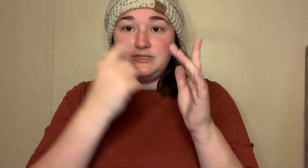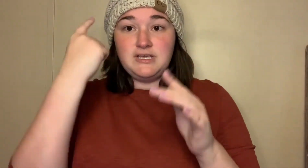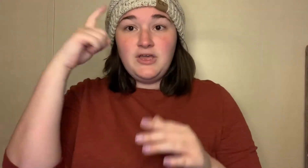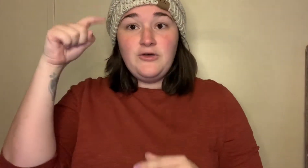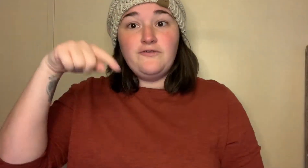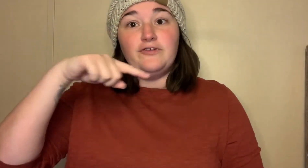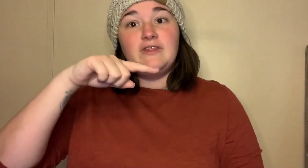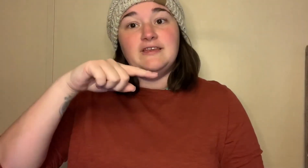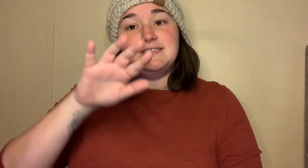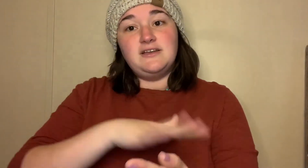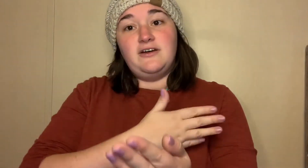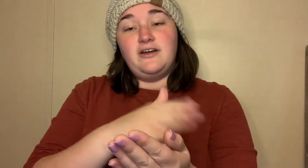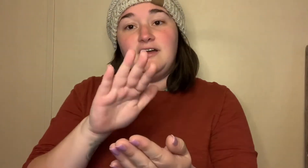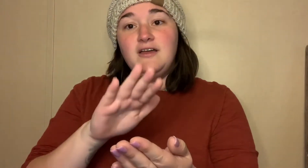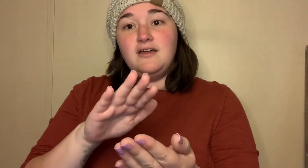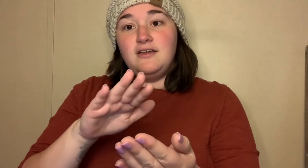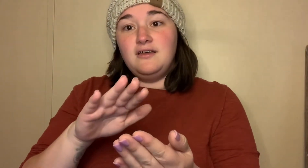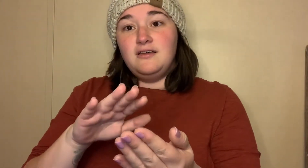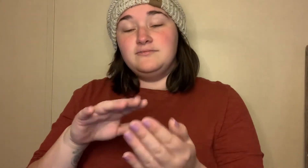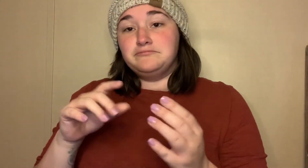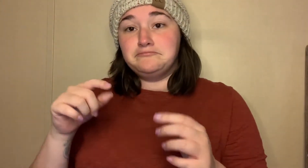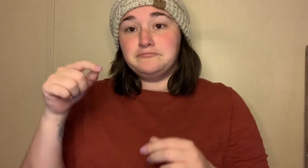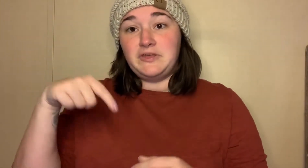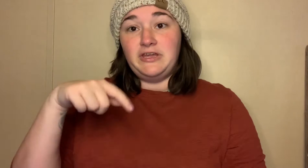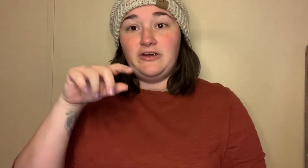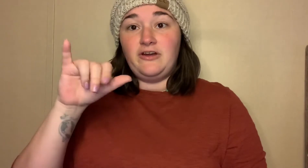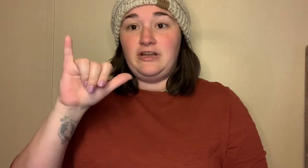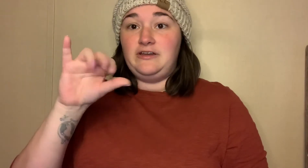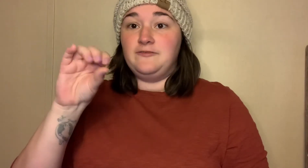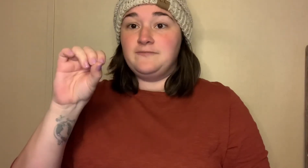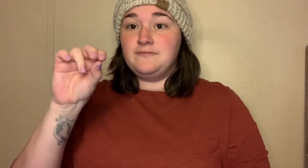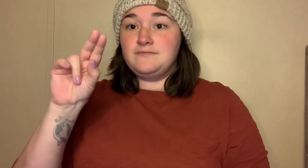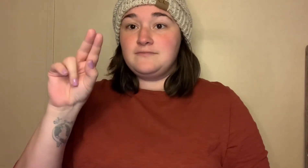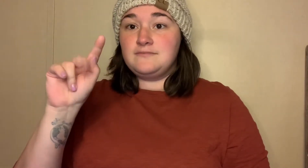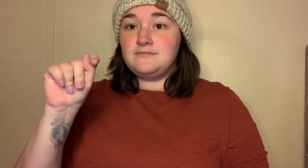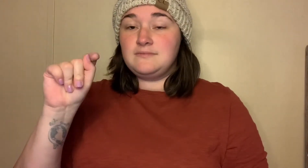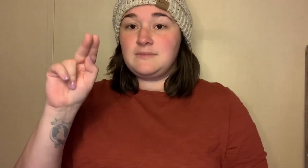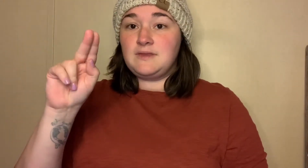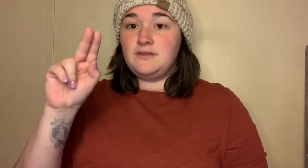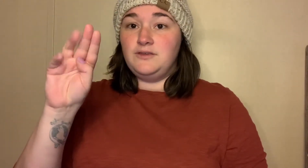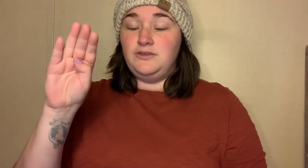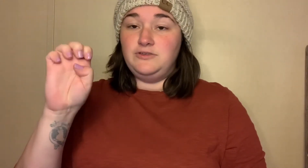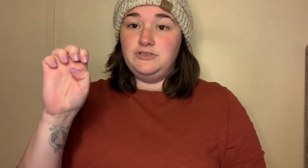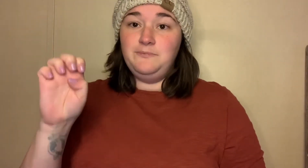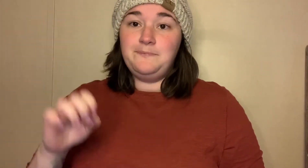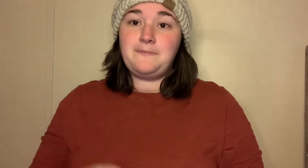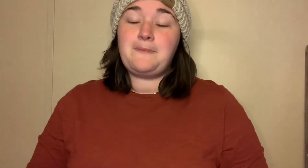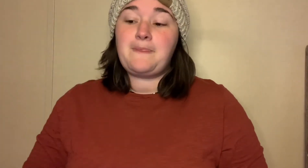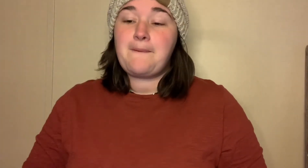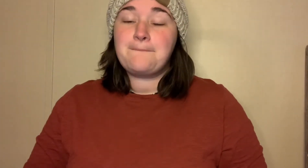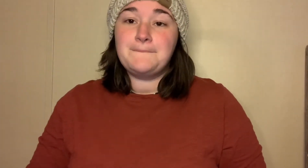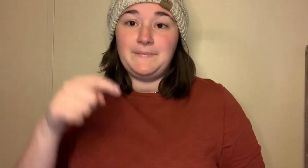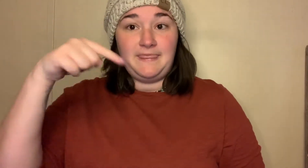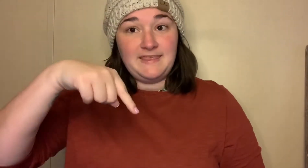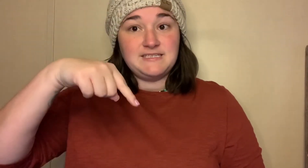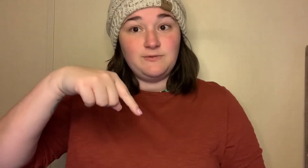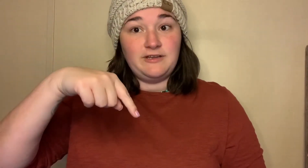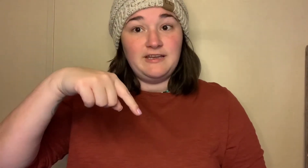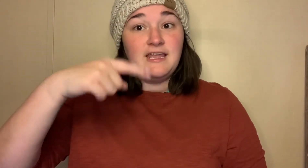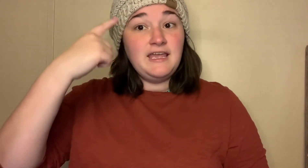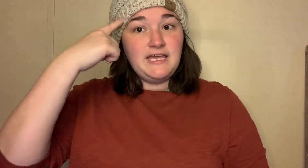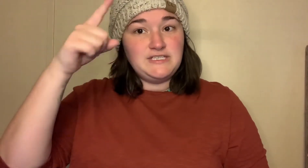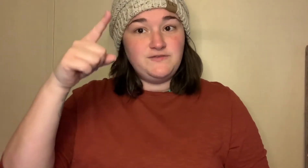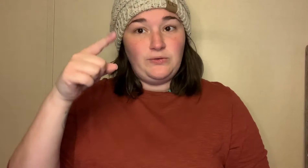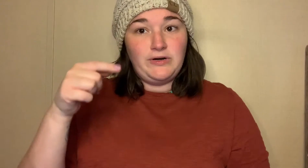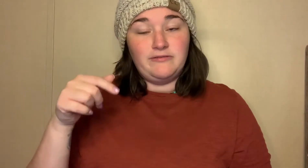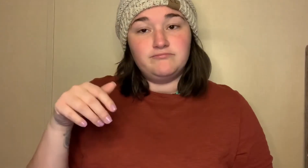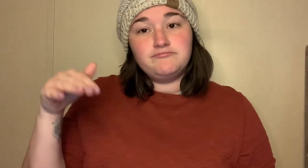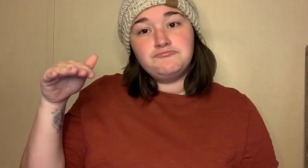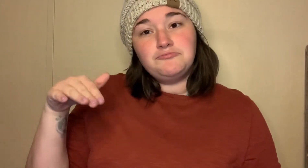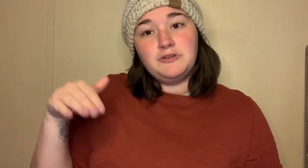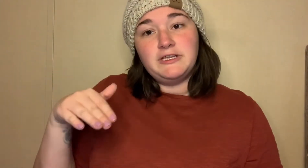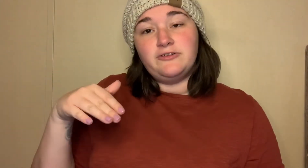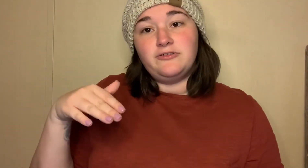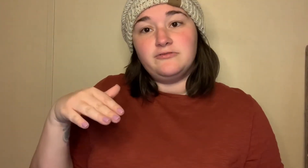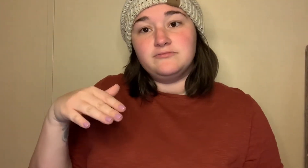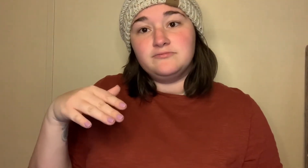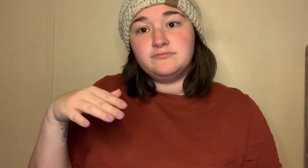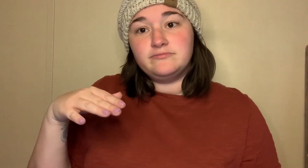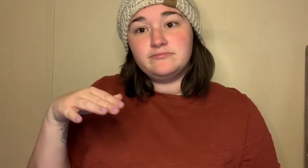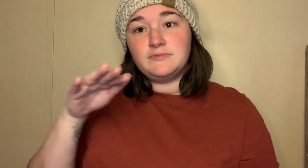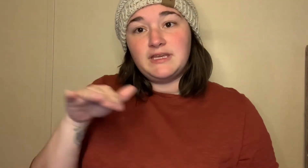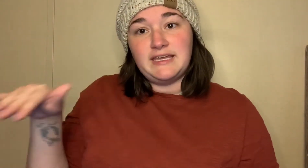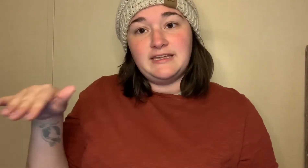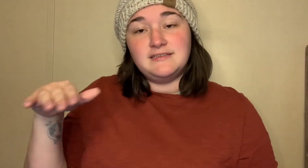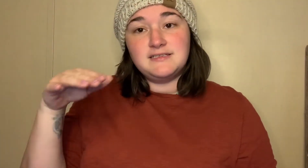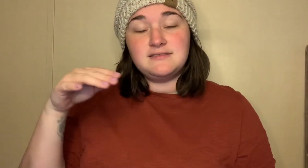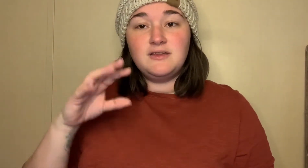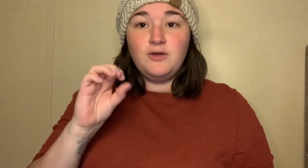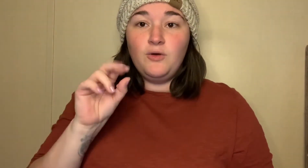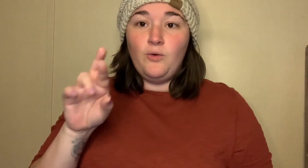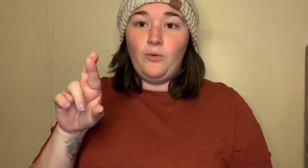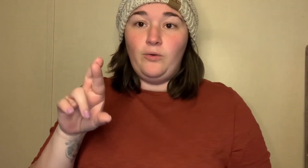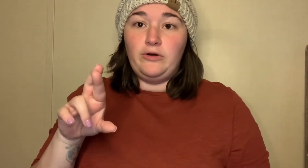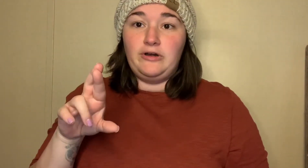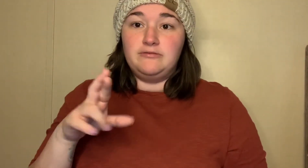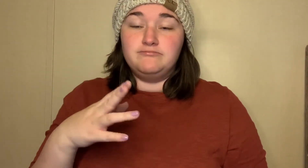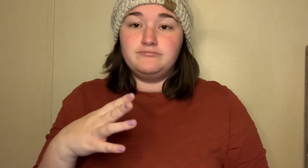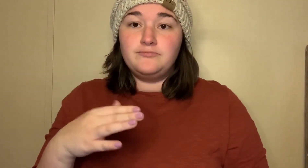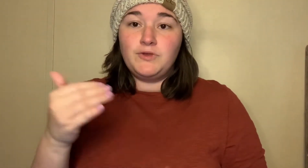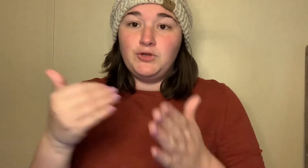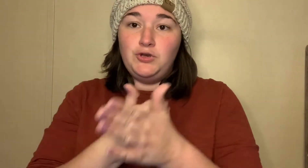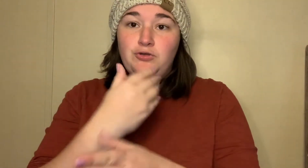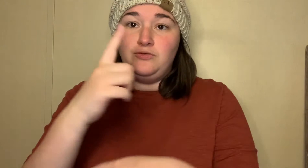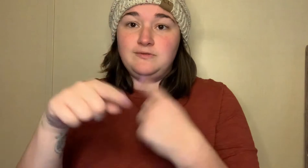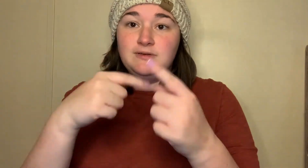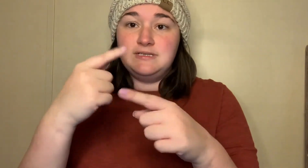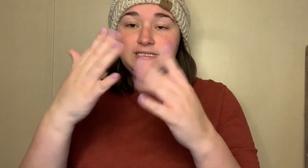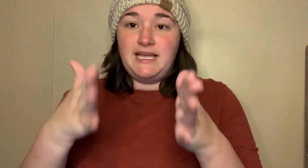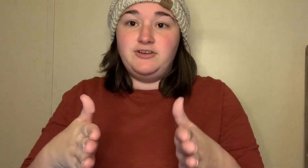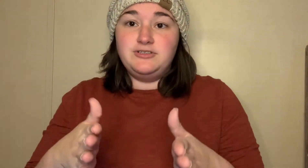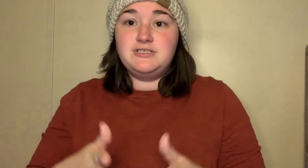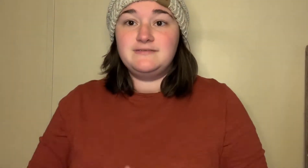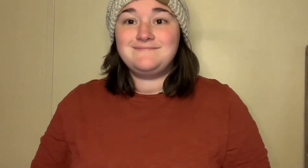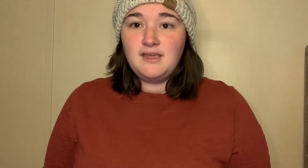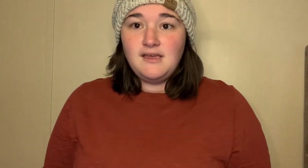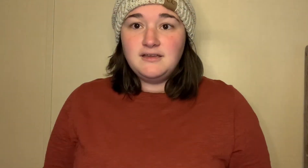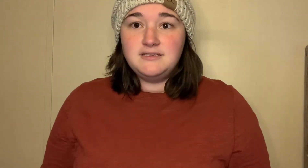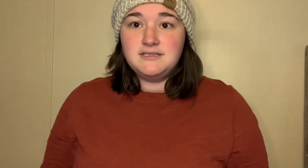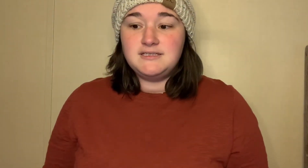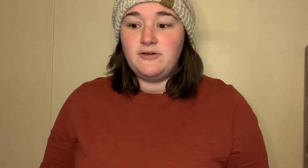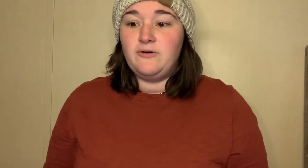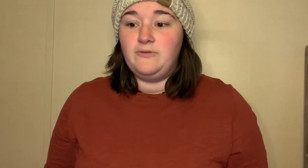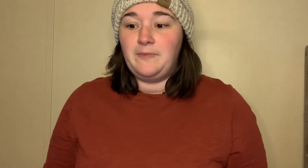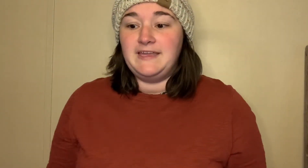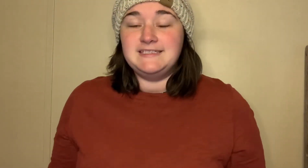for this song here on youtube but this one is for little kids or new signers so it says